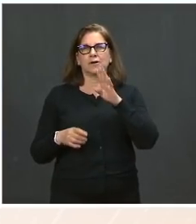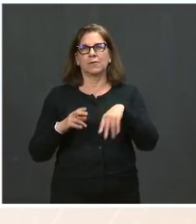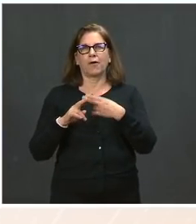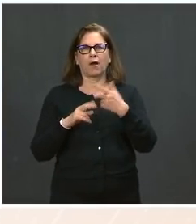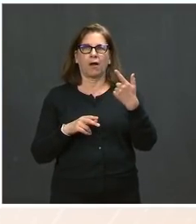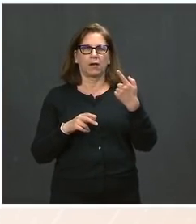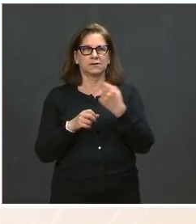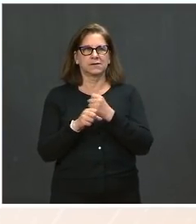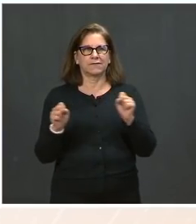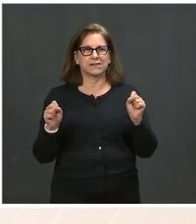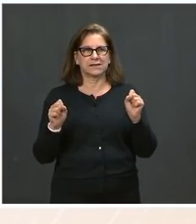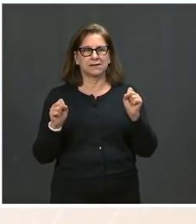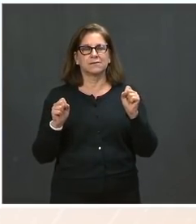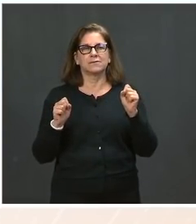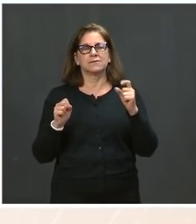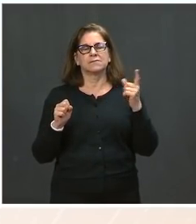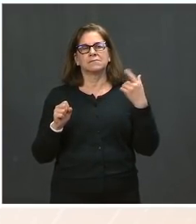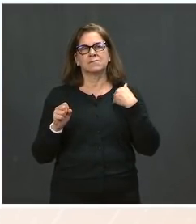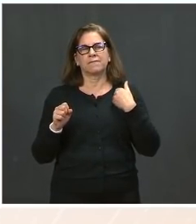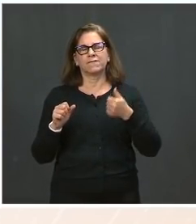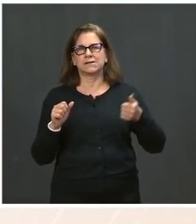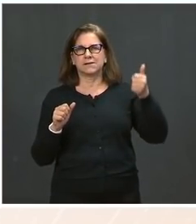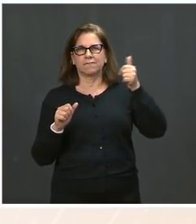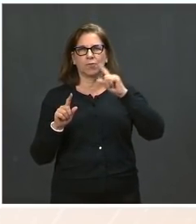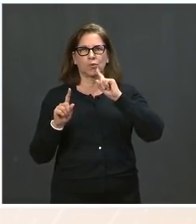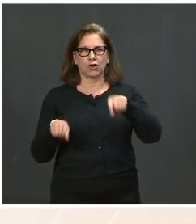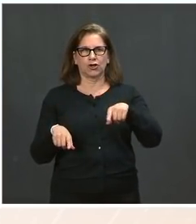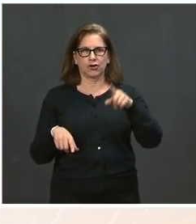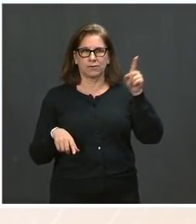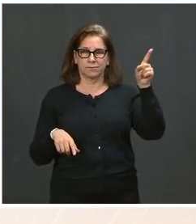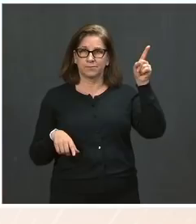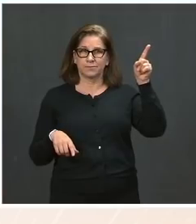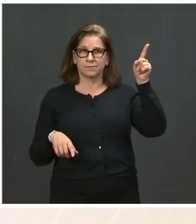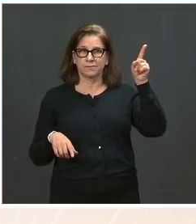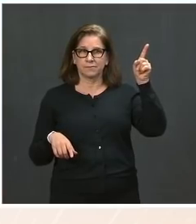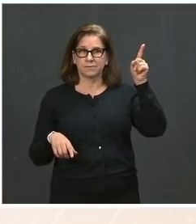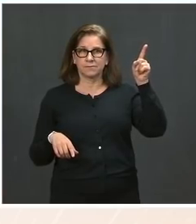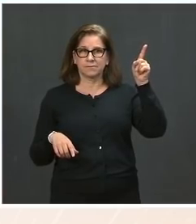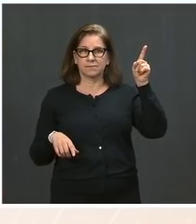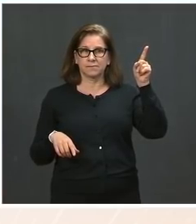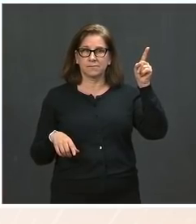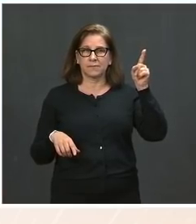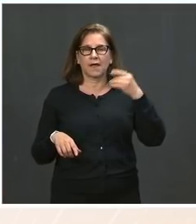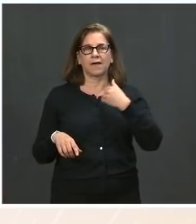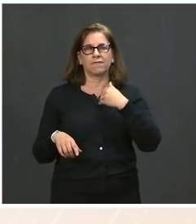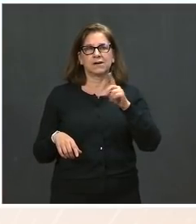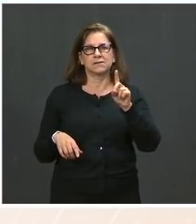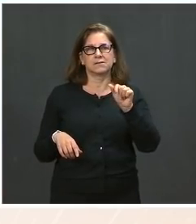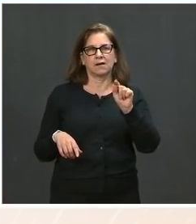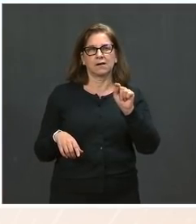I'm wondering: Does the administration have data on how many crimes have been committed with these ghost guns